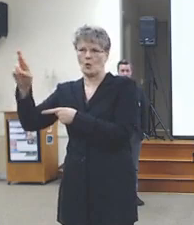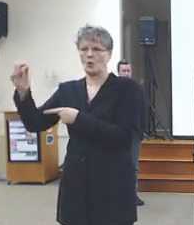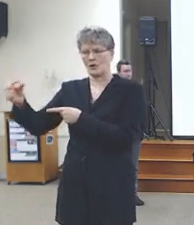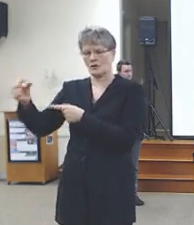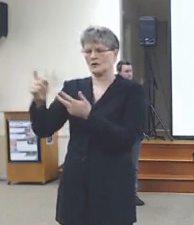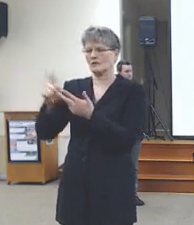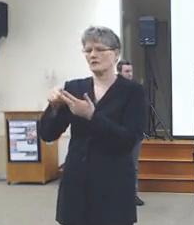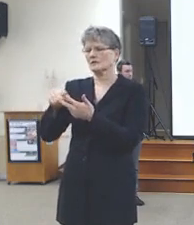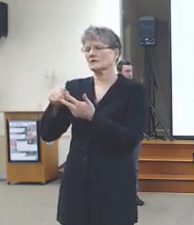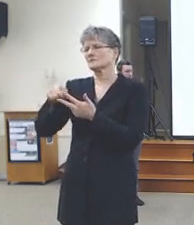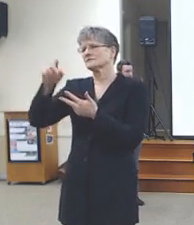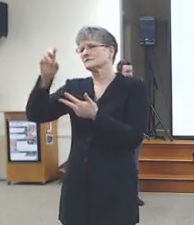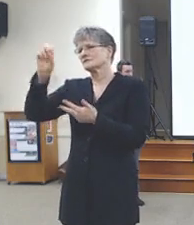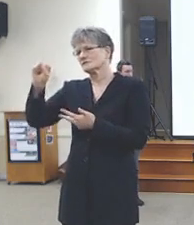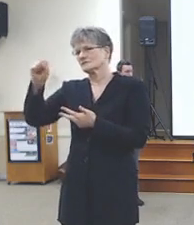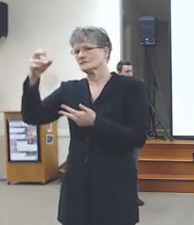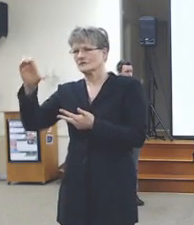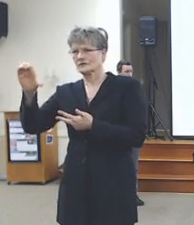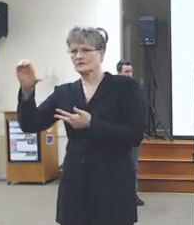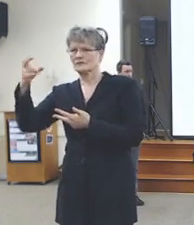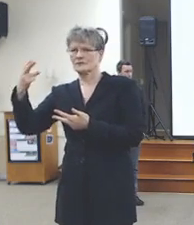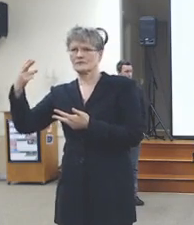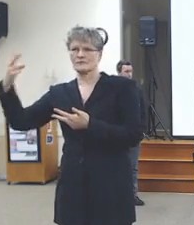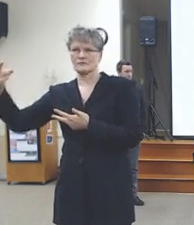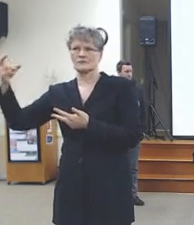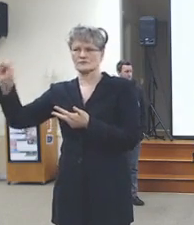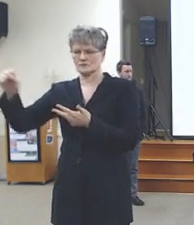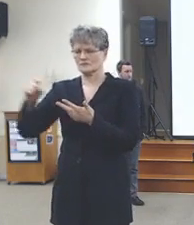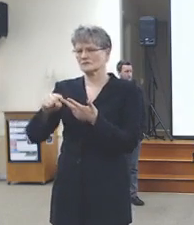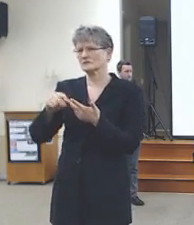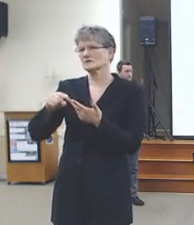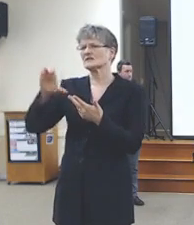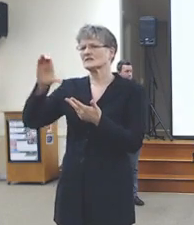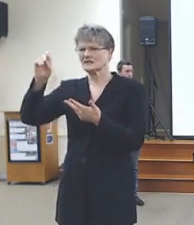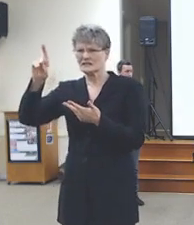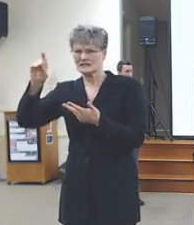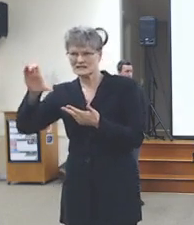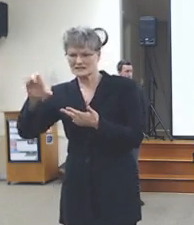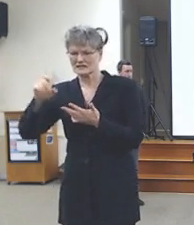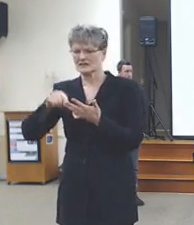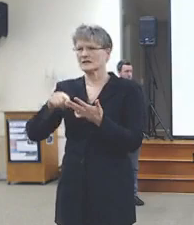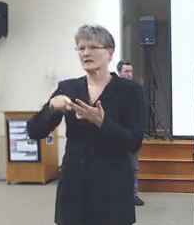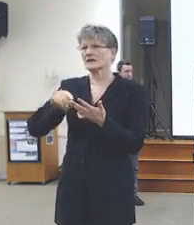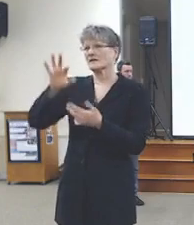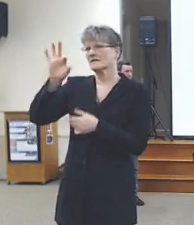healthcare partners have presences on Facebook for updates. And, 2-1-1 is also